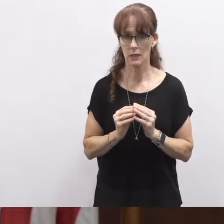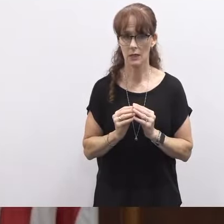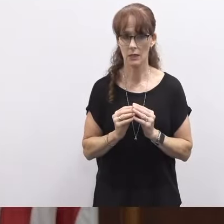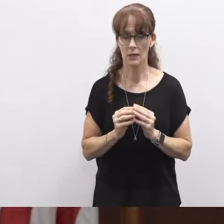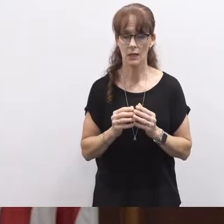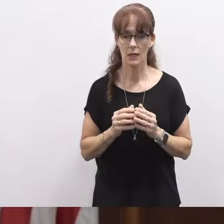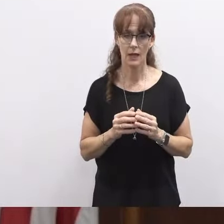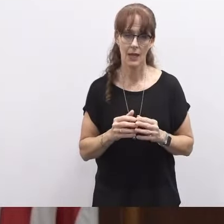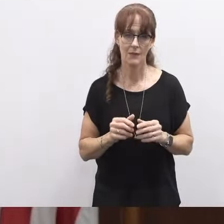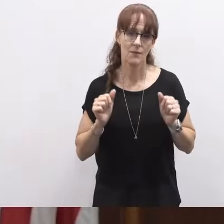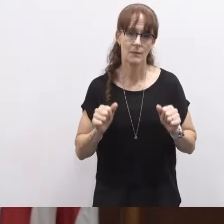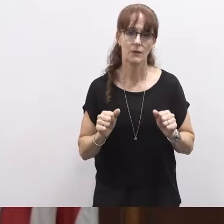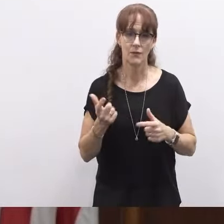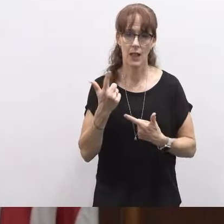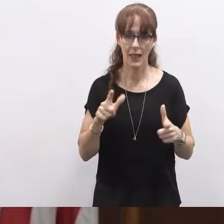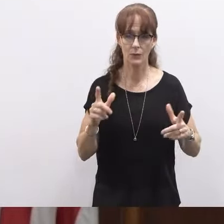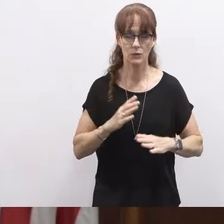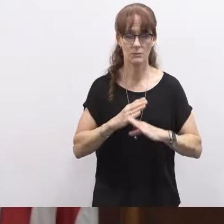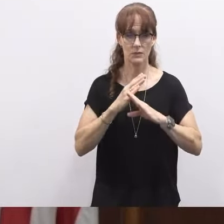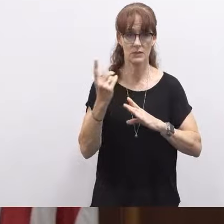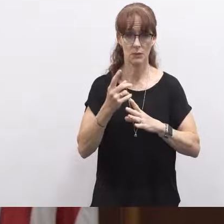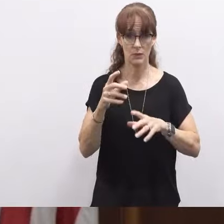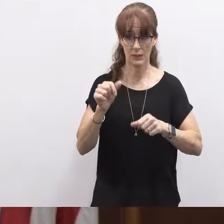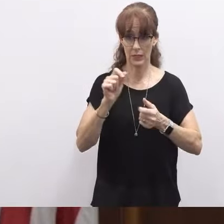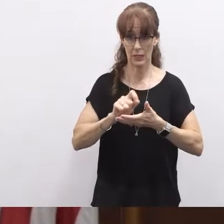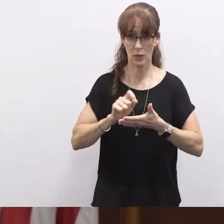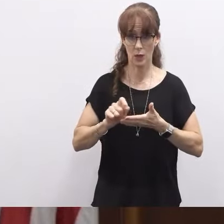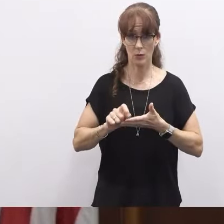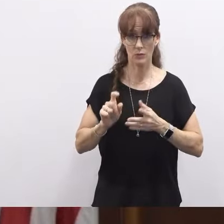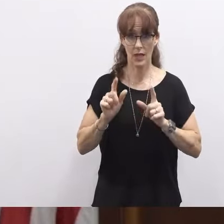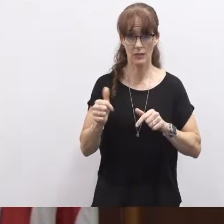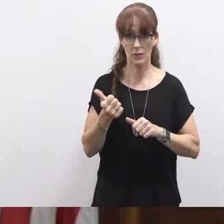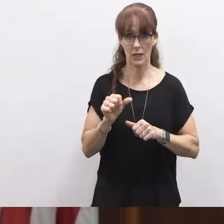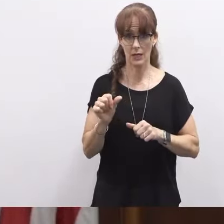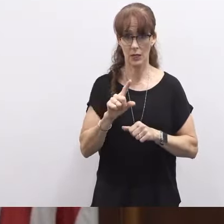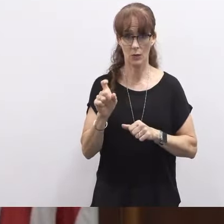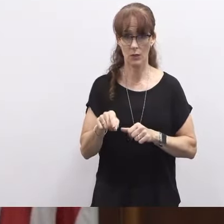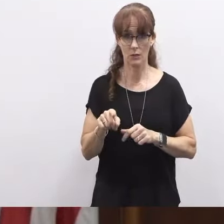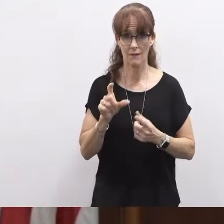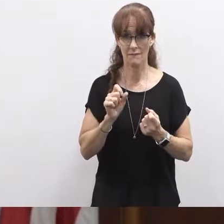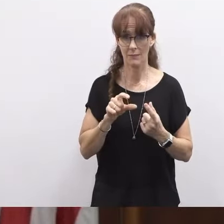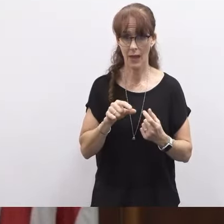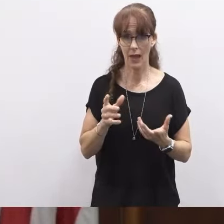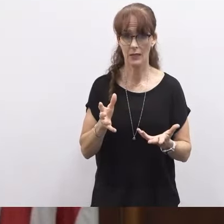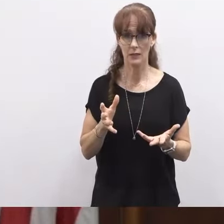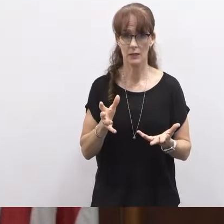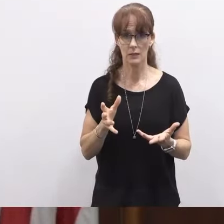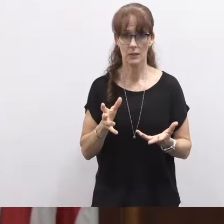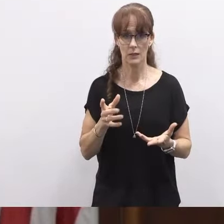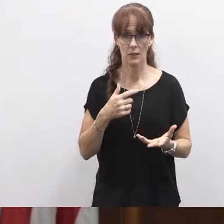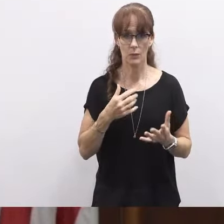if that potentially it's a language barrier, will someone be taking notes during that session to answer any questions or to put any feedback that we can compile?